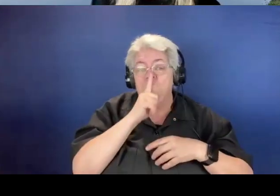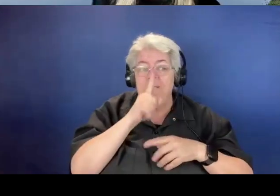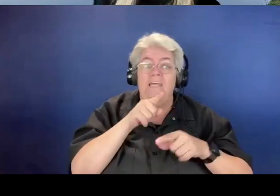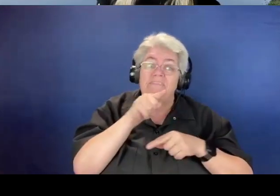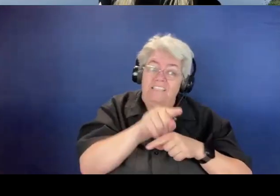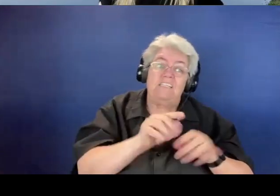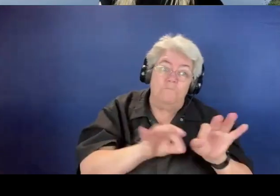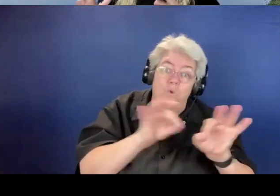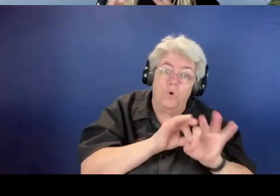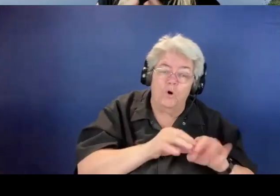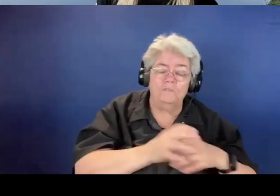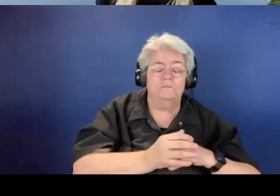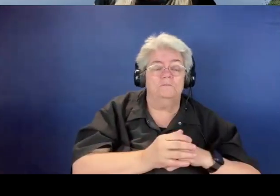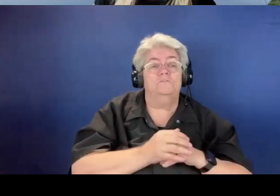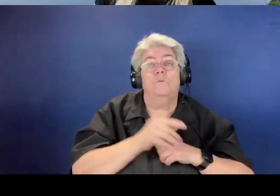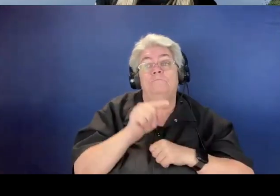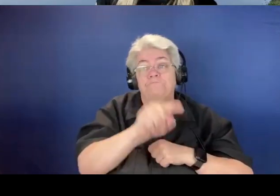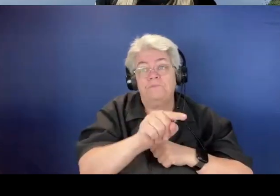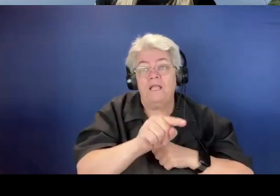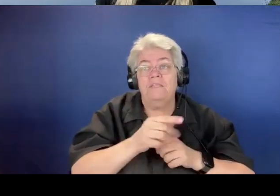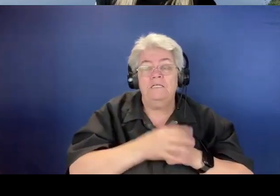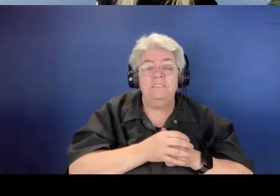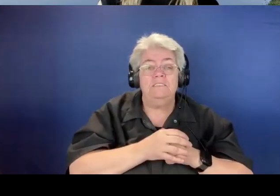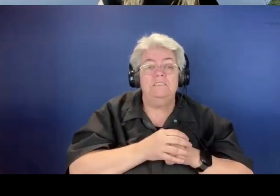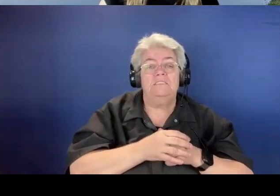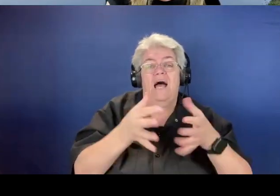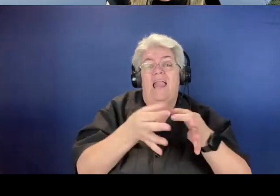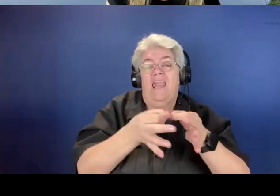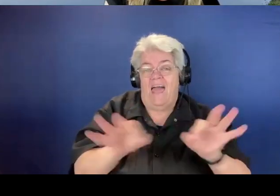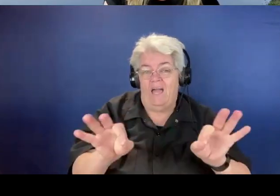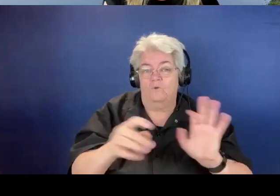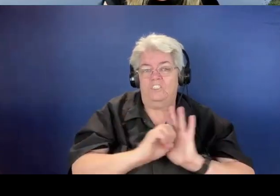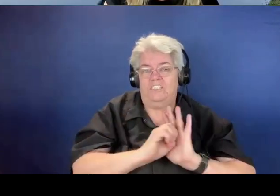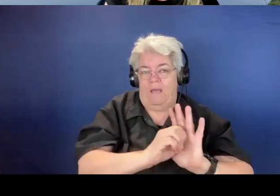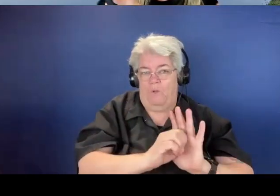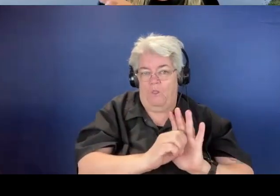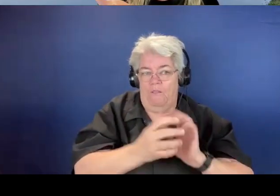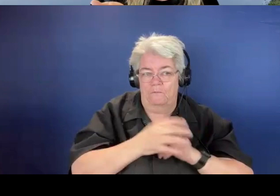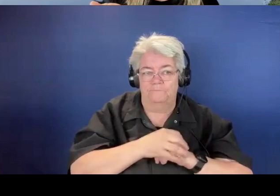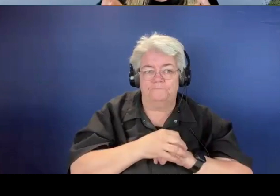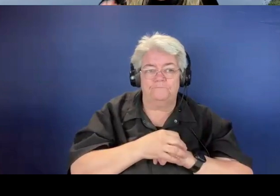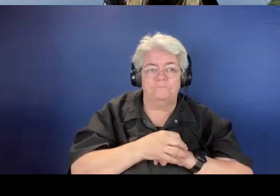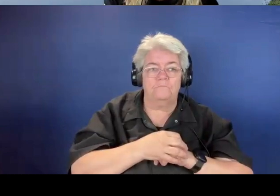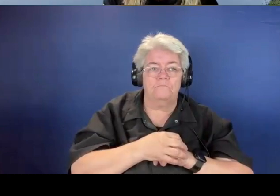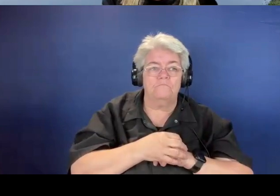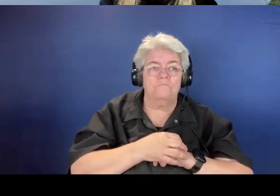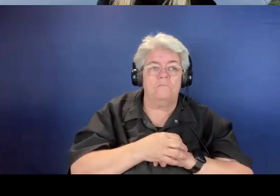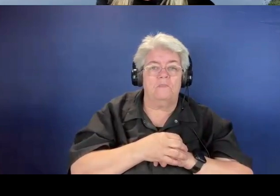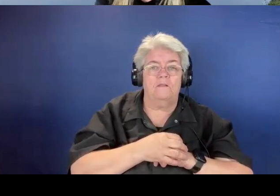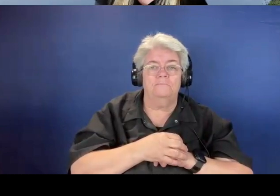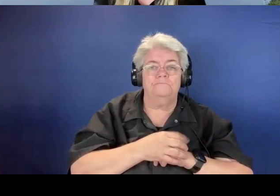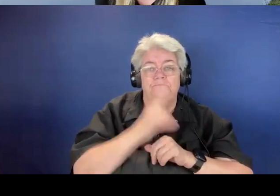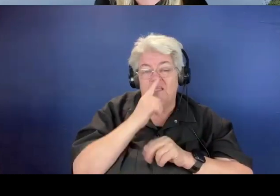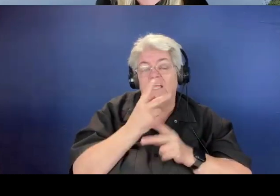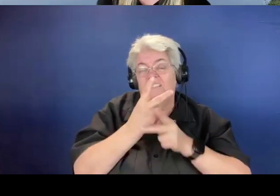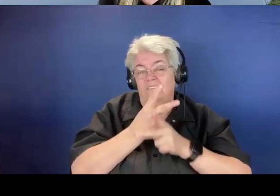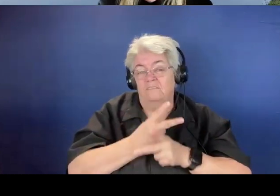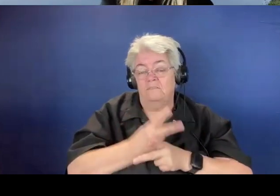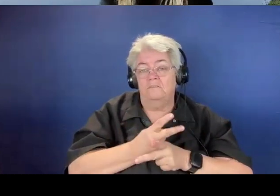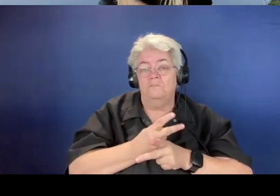So, this is what we call a language sample and deciding what the mean length of utterance is.